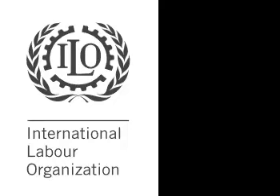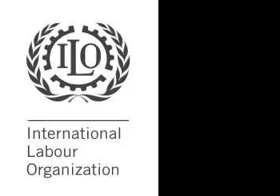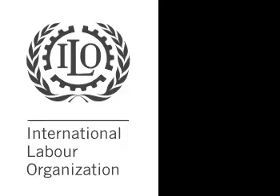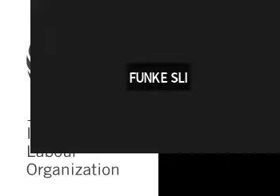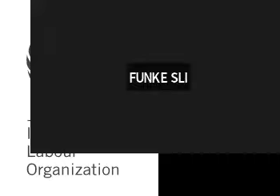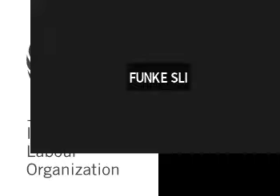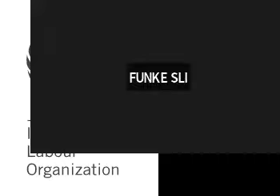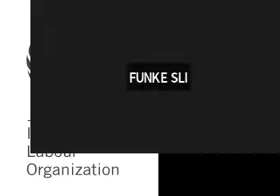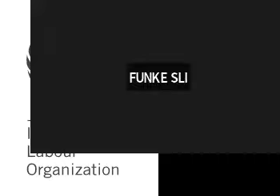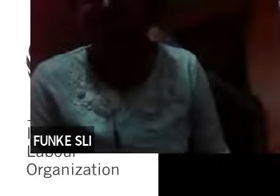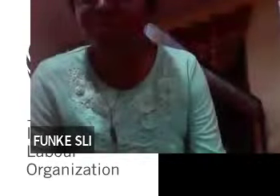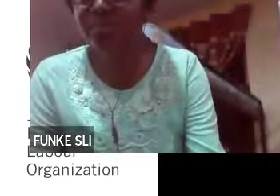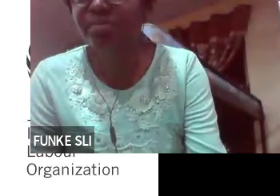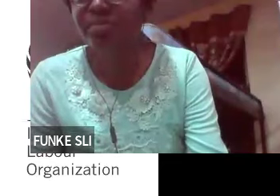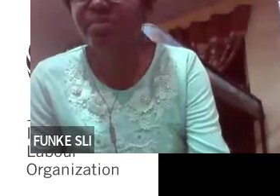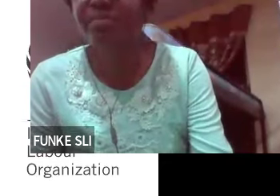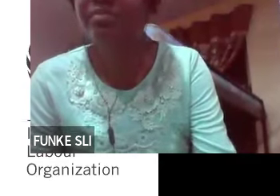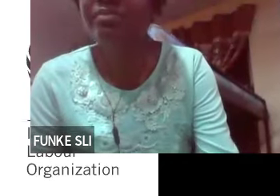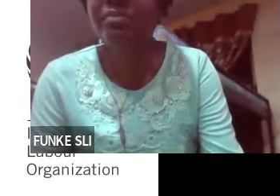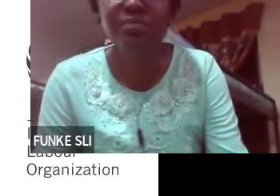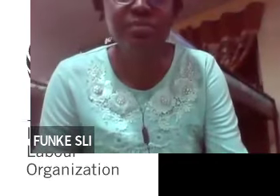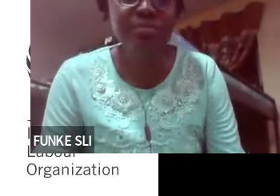Ima Chima: Sorry. Yeah.